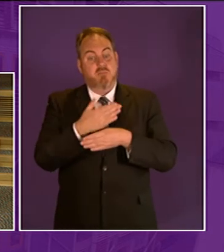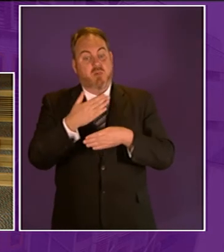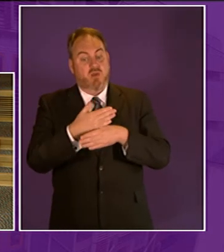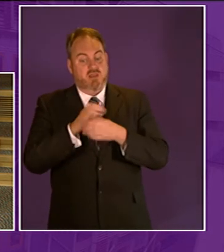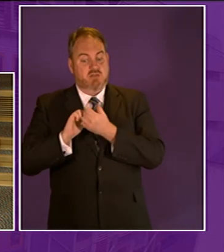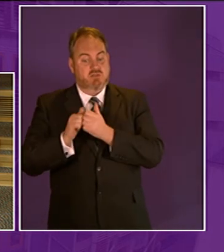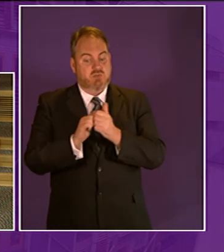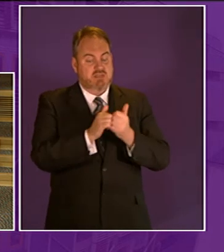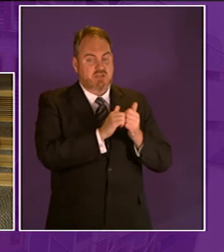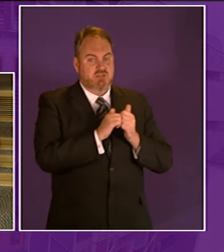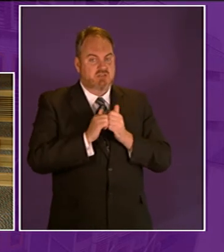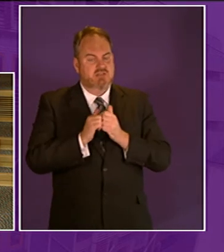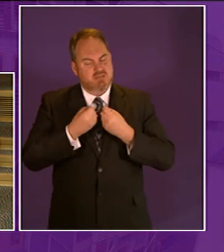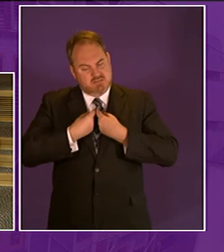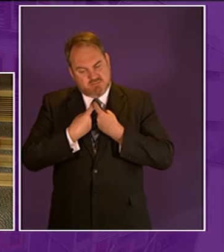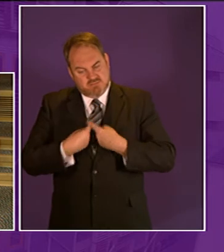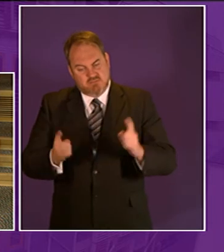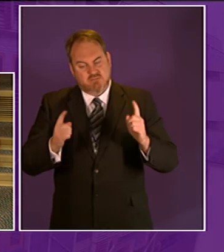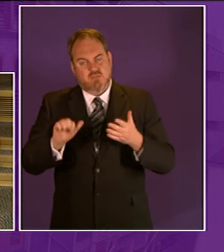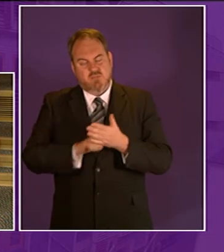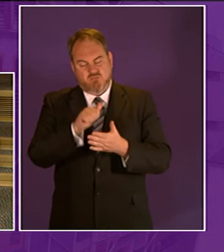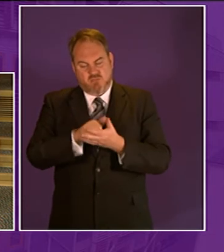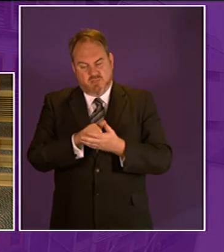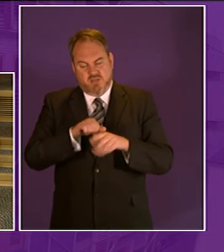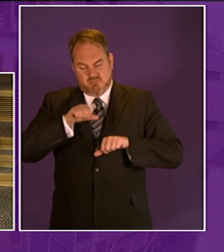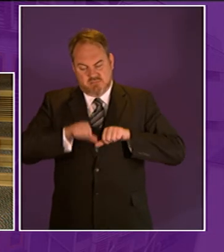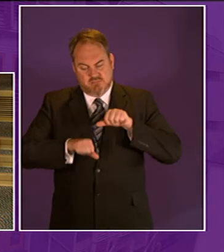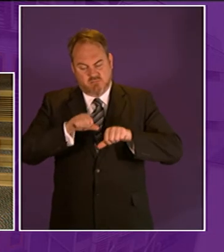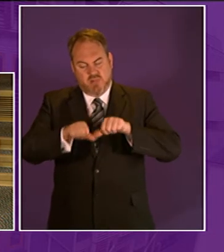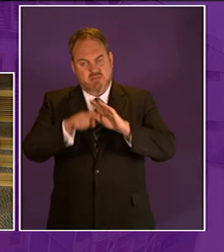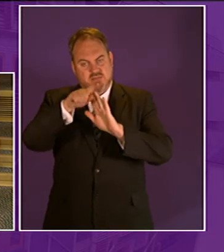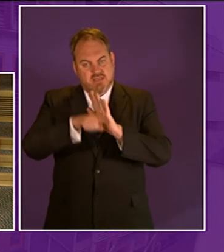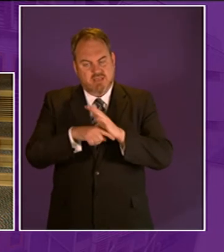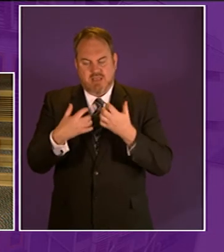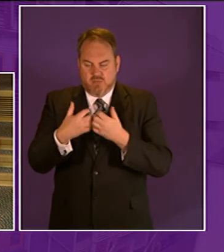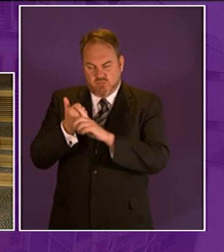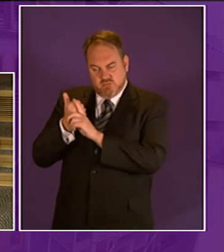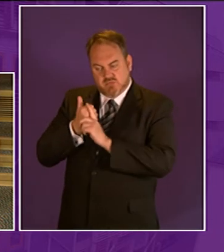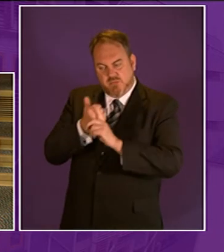guidance on the practical steps that colleges should take to mitigate any effect. That is available to all colleges.